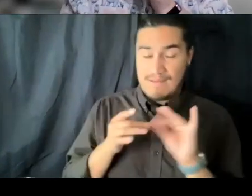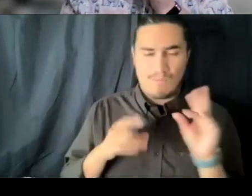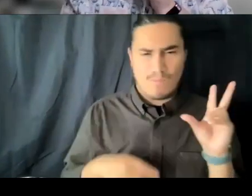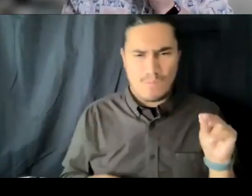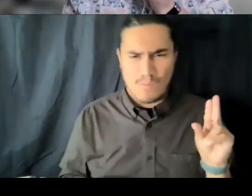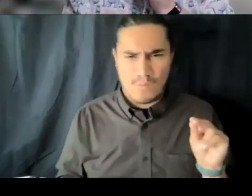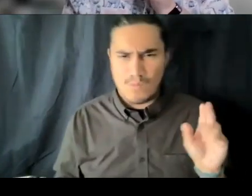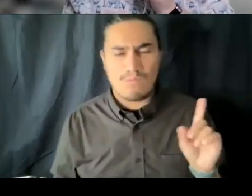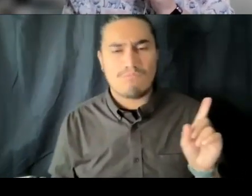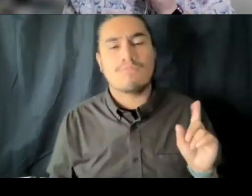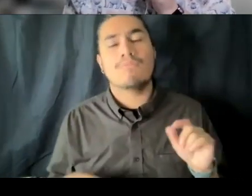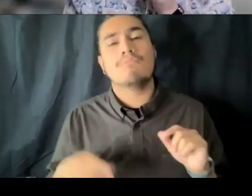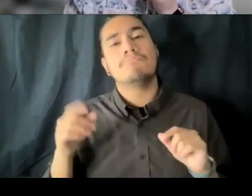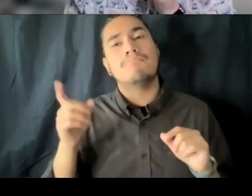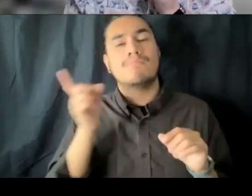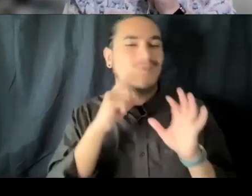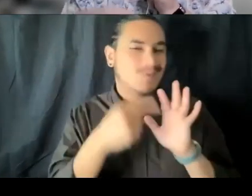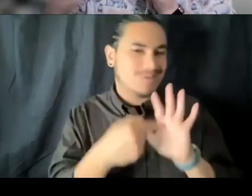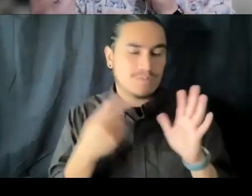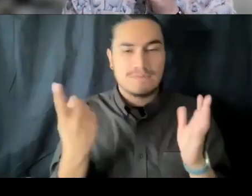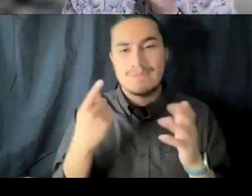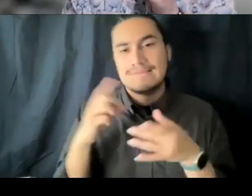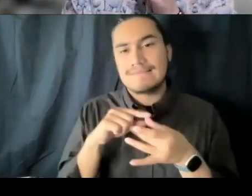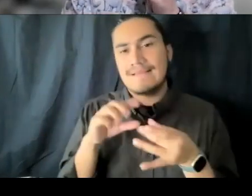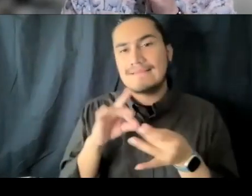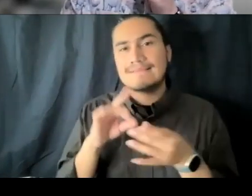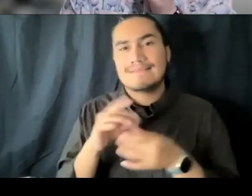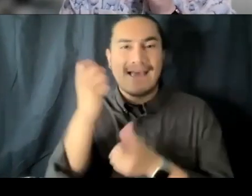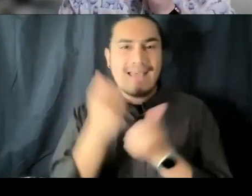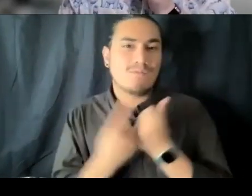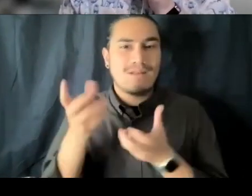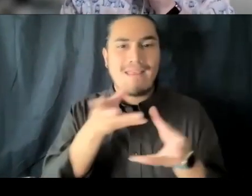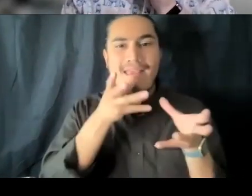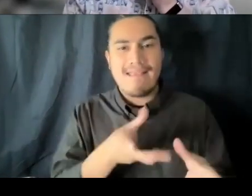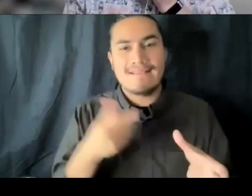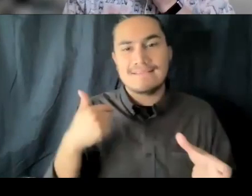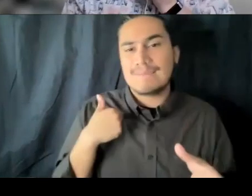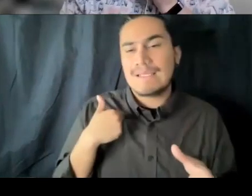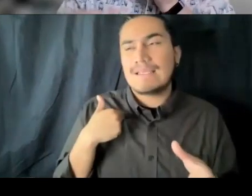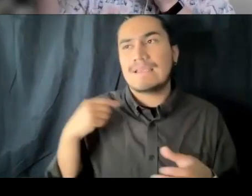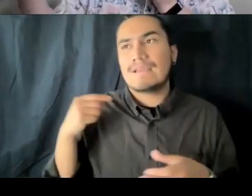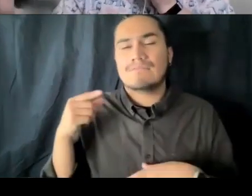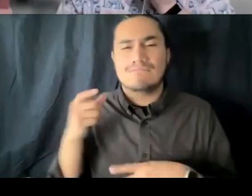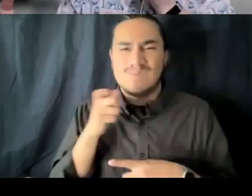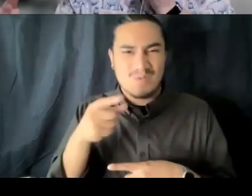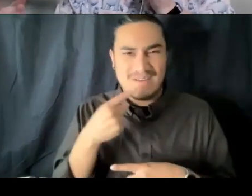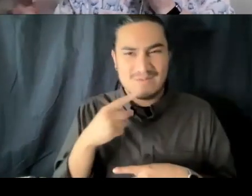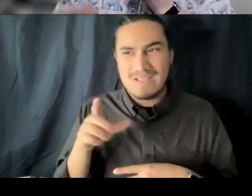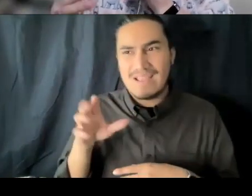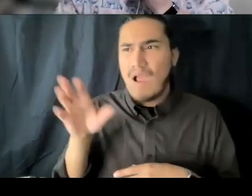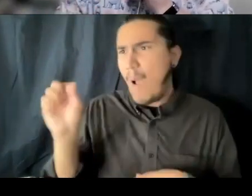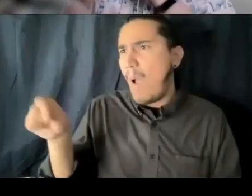So for example, someone says, "Everyone hates me." You don't have to be like, "Yeah, that's true."